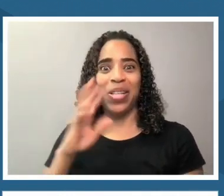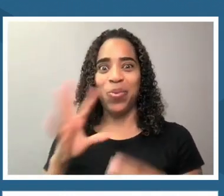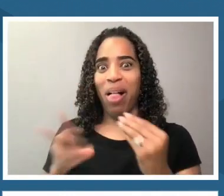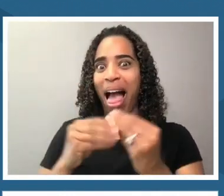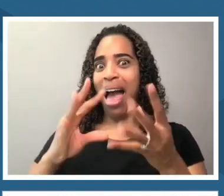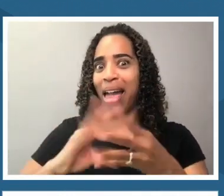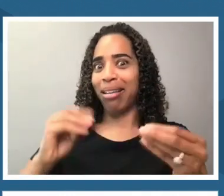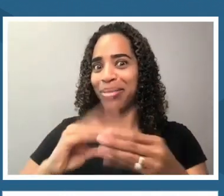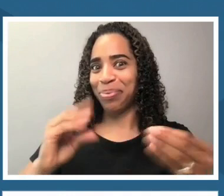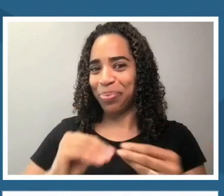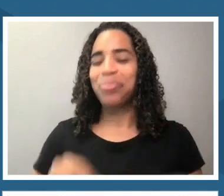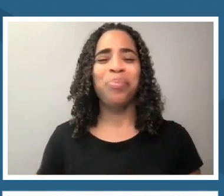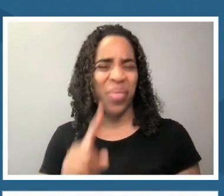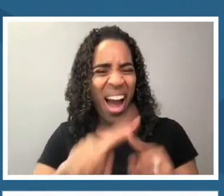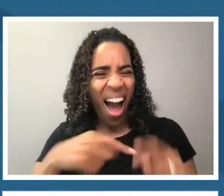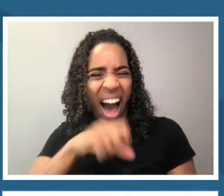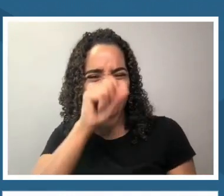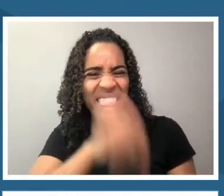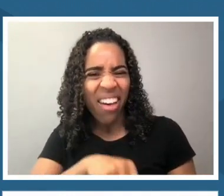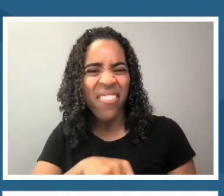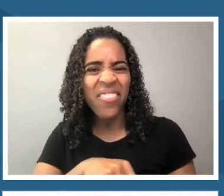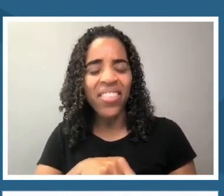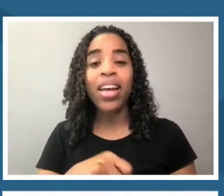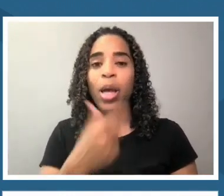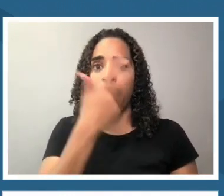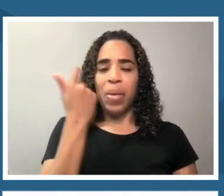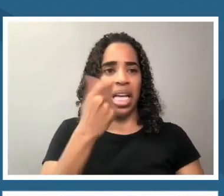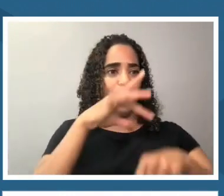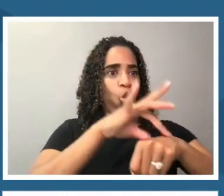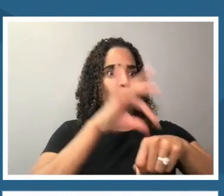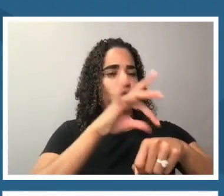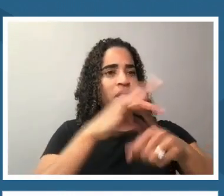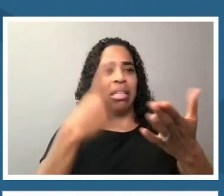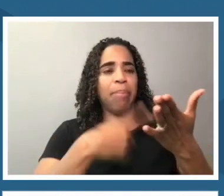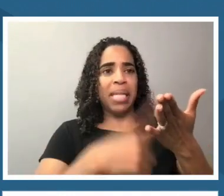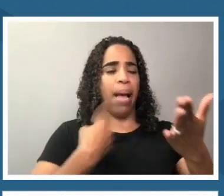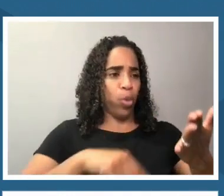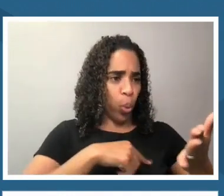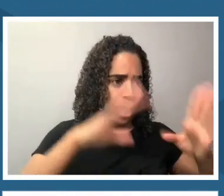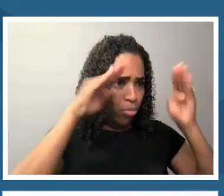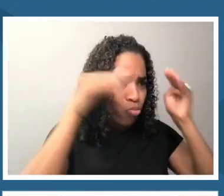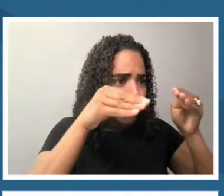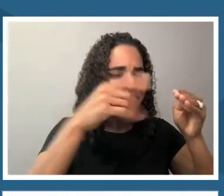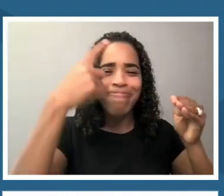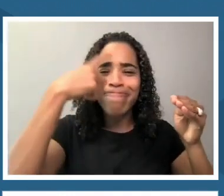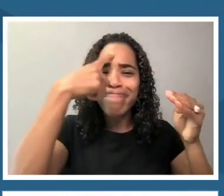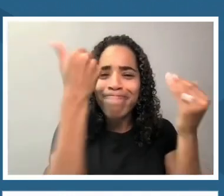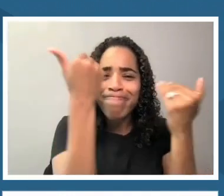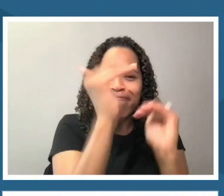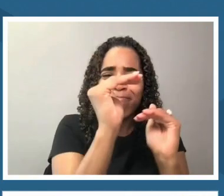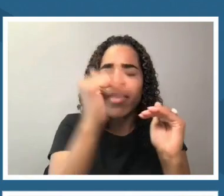what what can't we even begin to imagine yet because we don't know what it could be